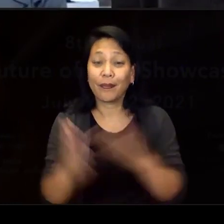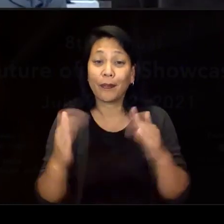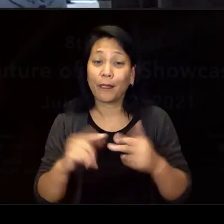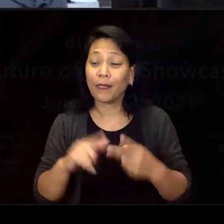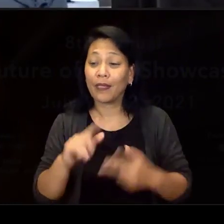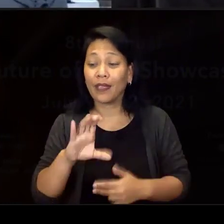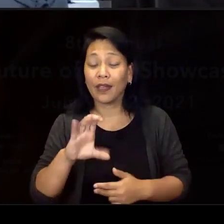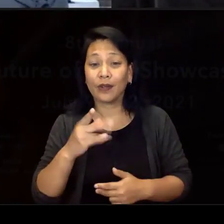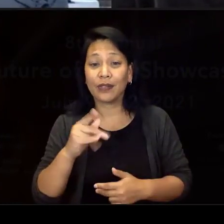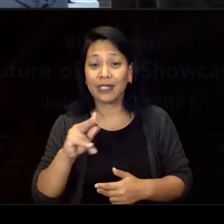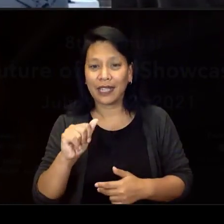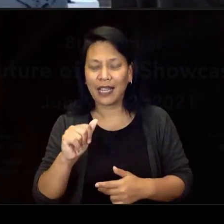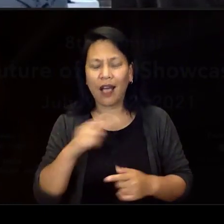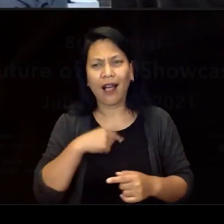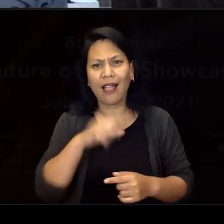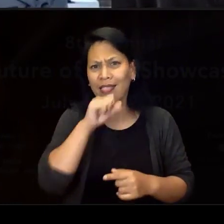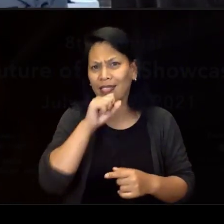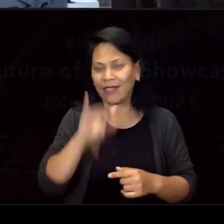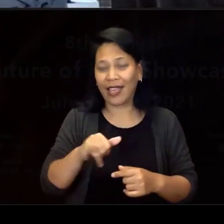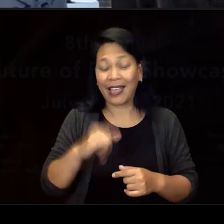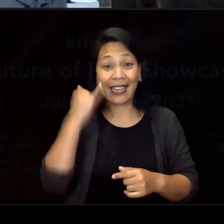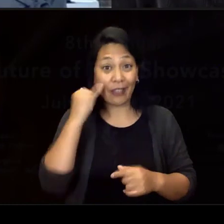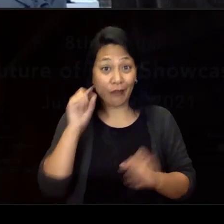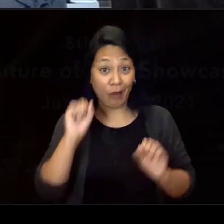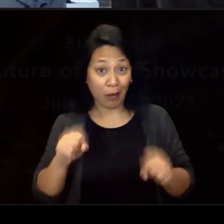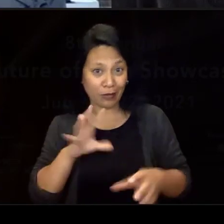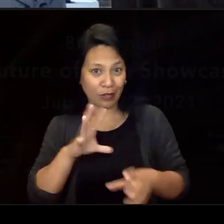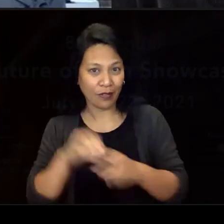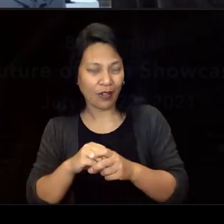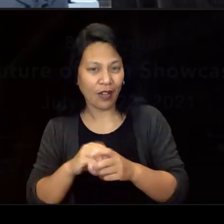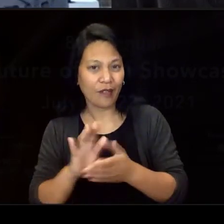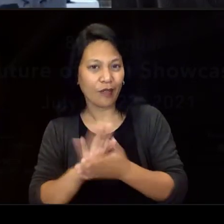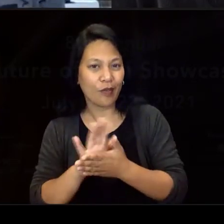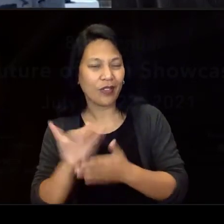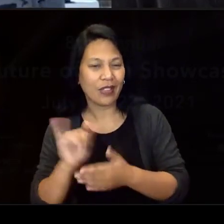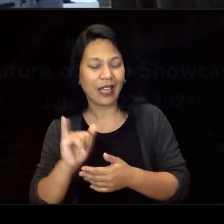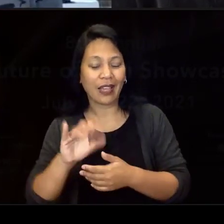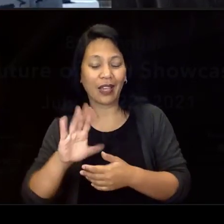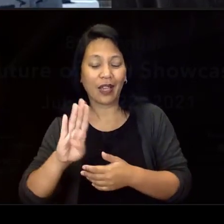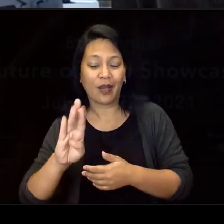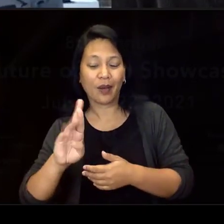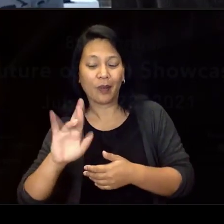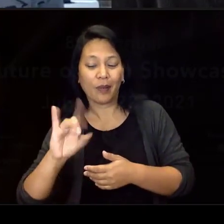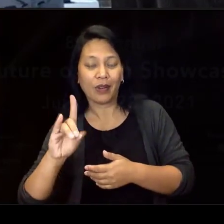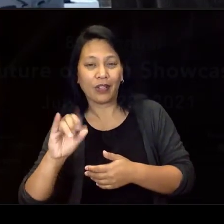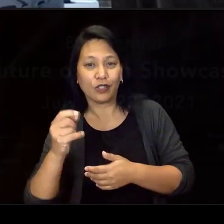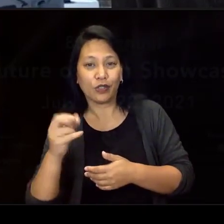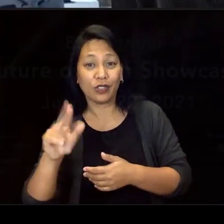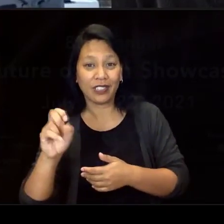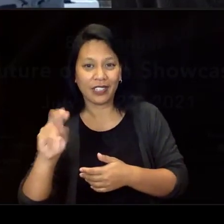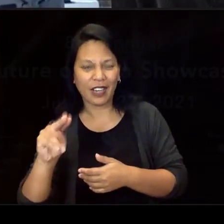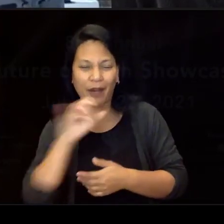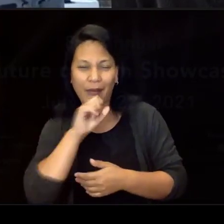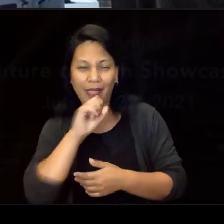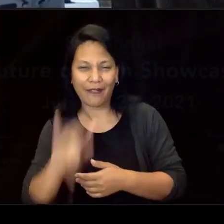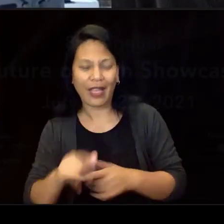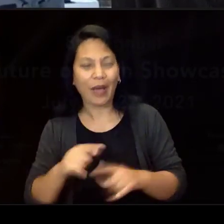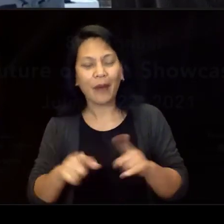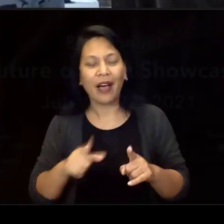I love period pieces too. I was going to be like, if I could do something like Bridgerton, like I would love that. But I usually go for comedy.